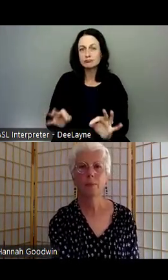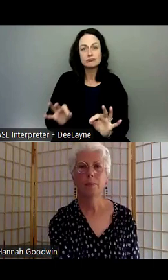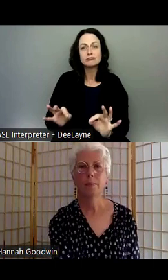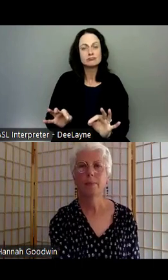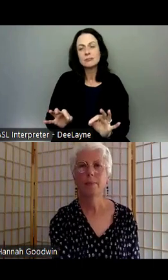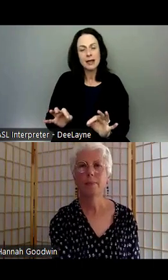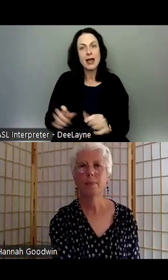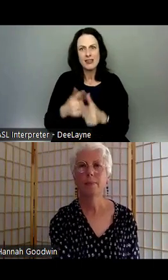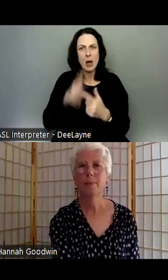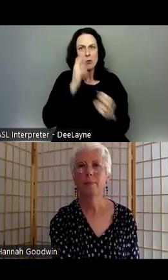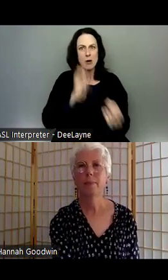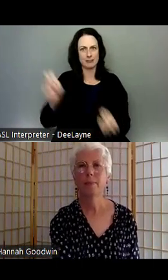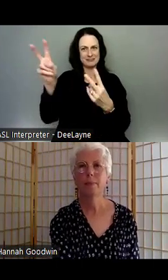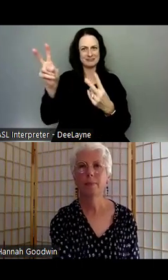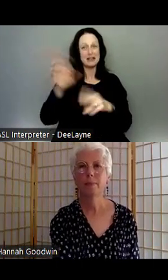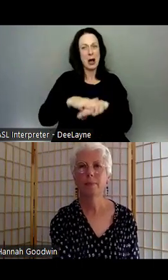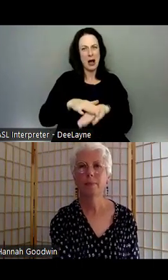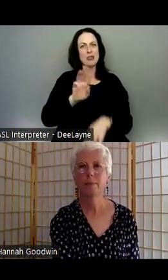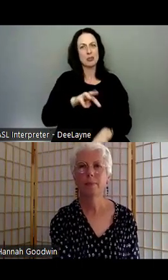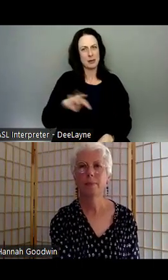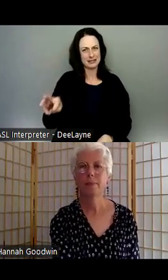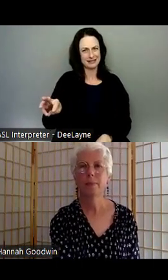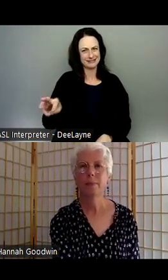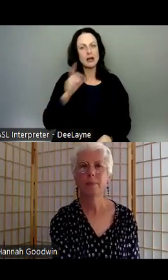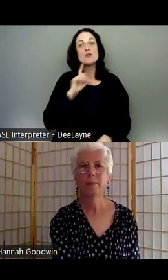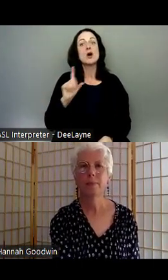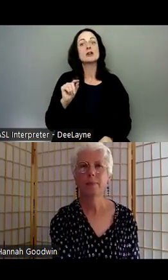and we will be putting this on the 2025 LEAD website.